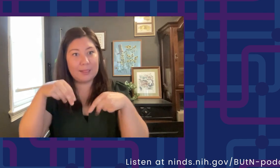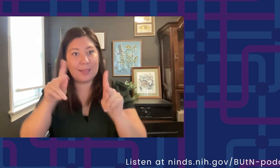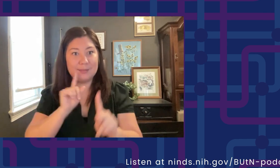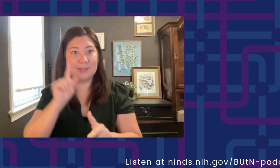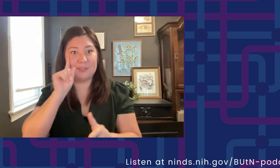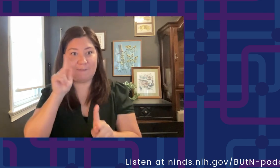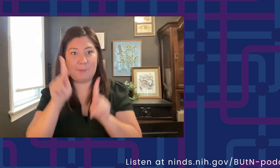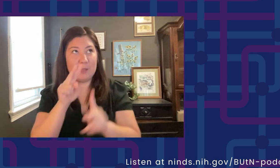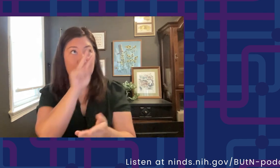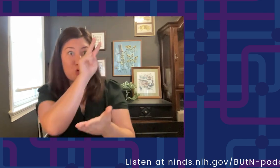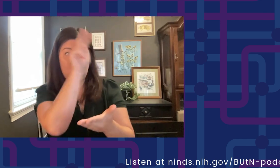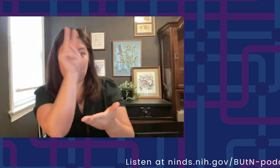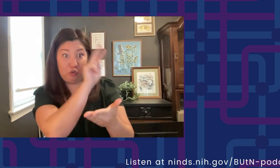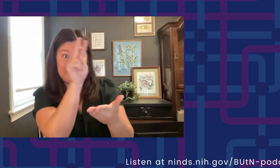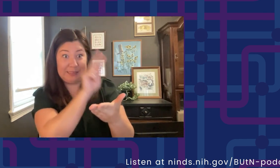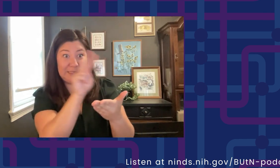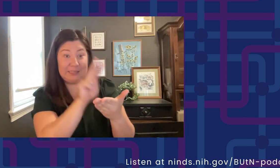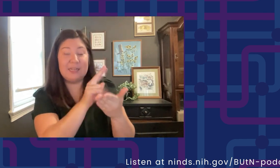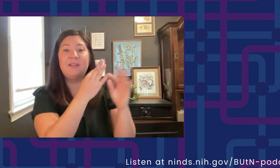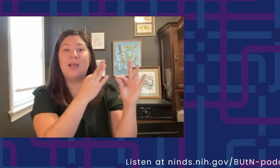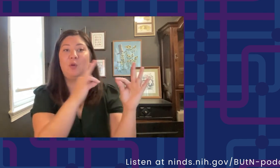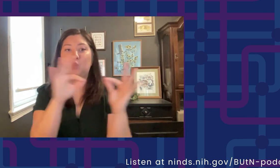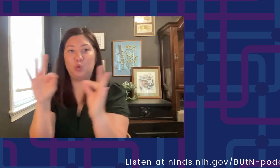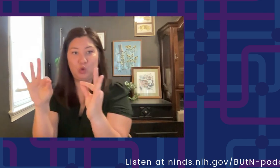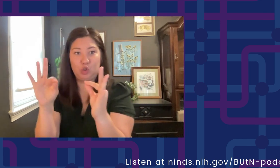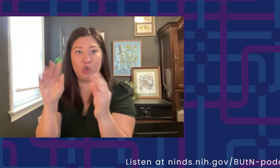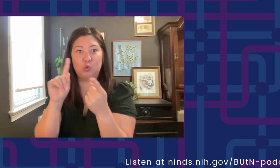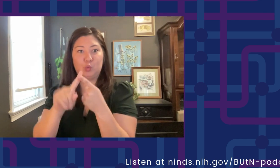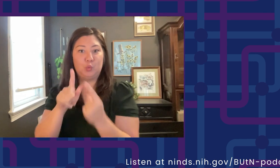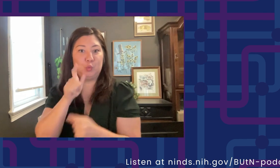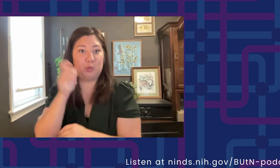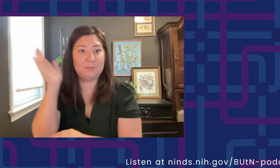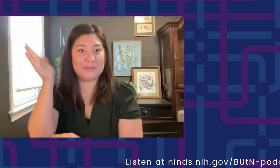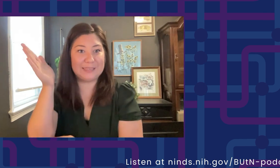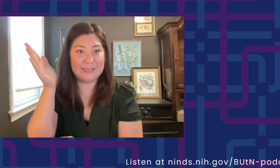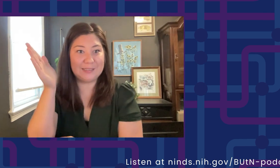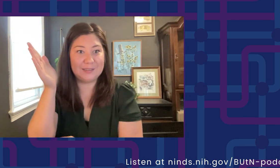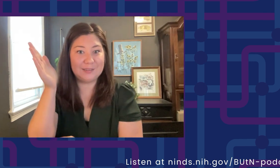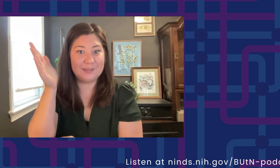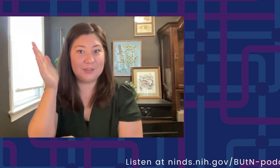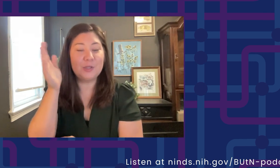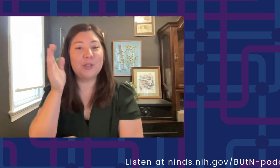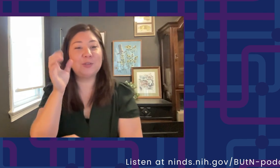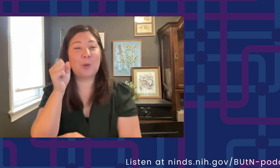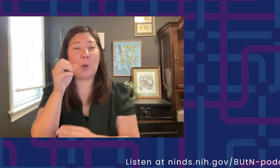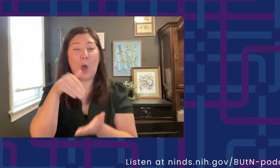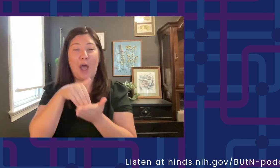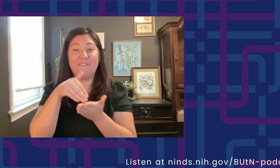slide will come up and then I'll take a pause to let people read the slide, and then return back to the presenter.